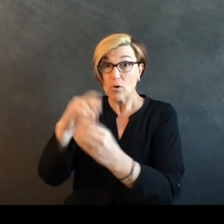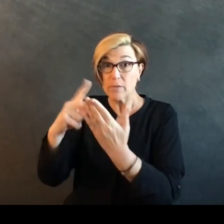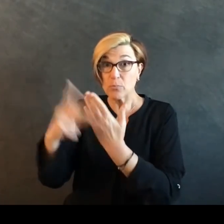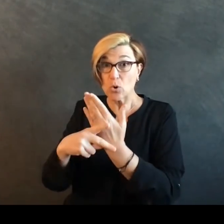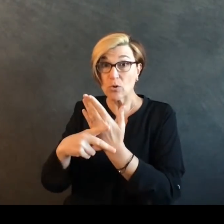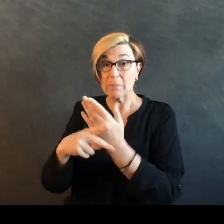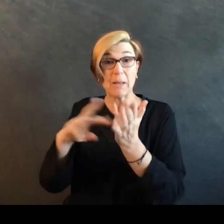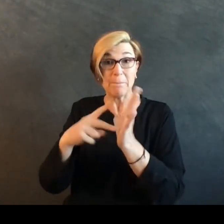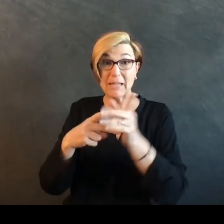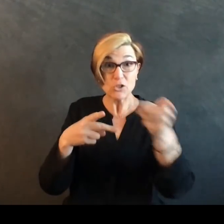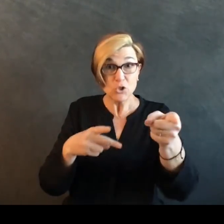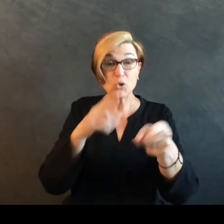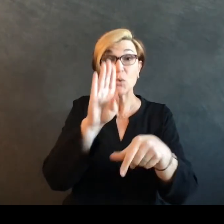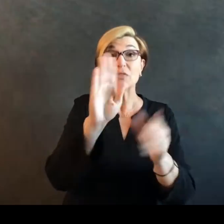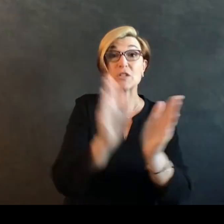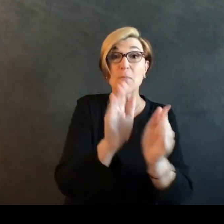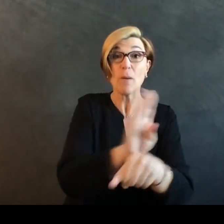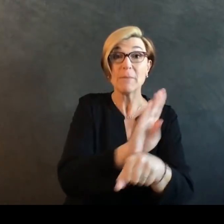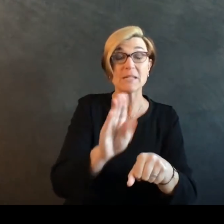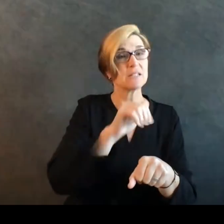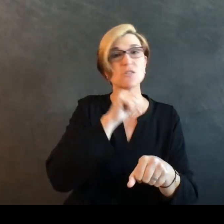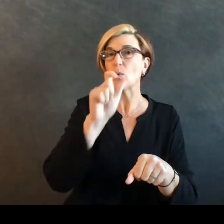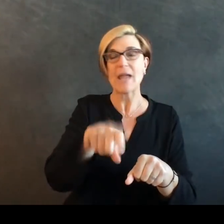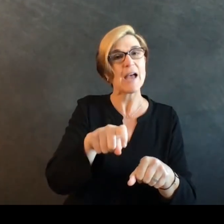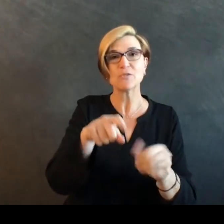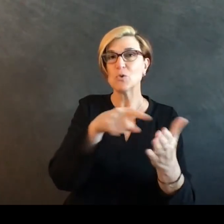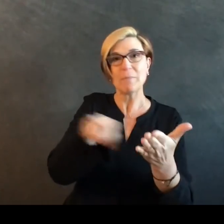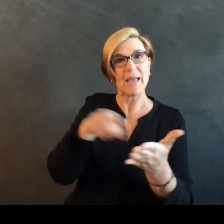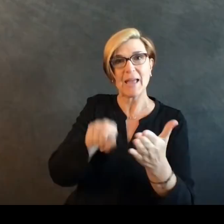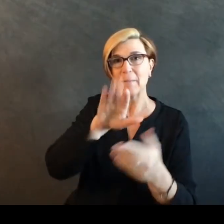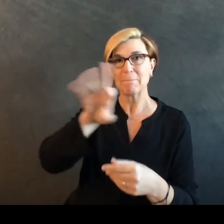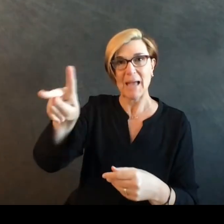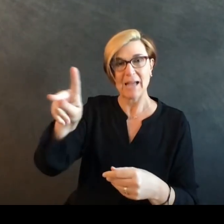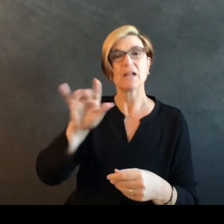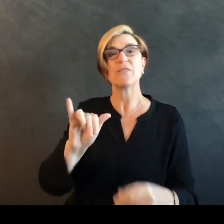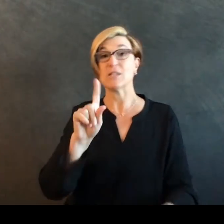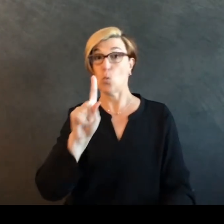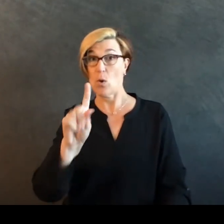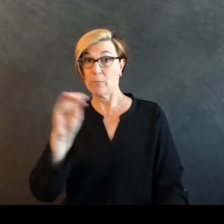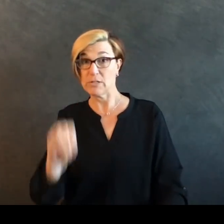this to 1% we had announced it was going to be fifty basis points we've heard